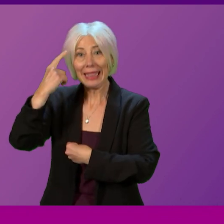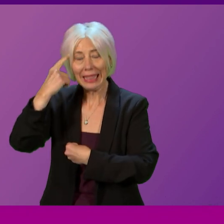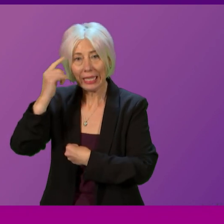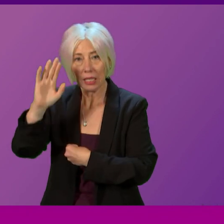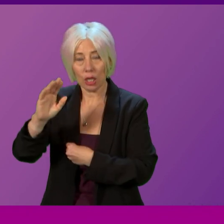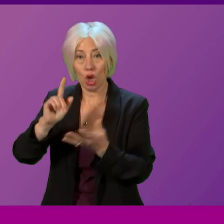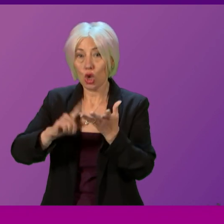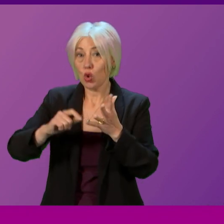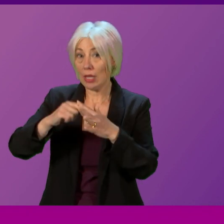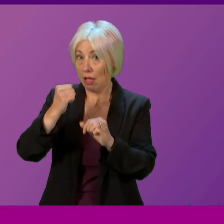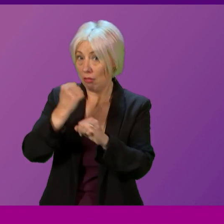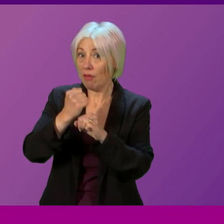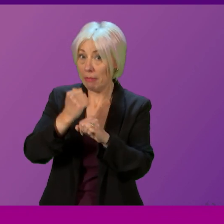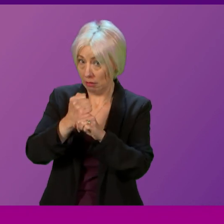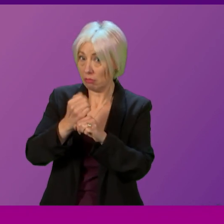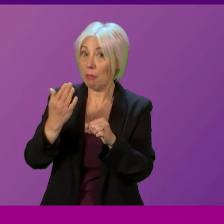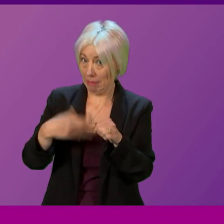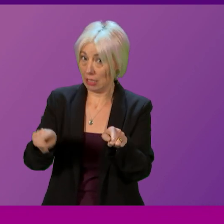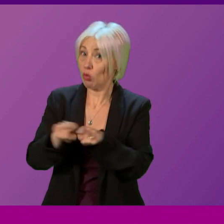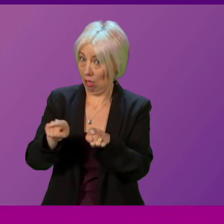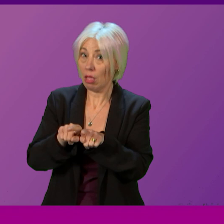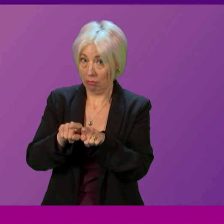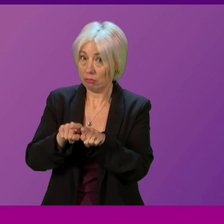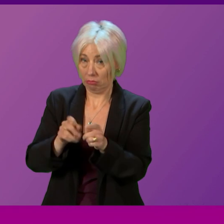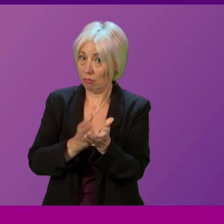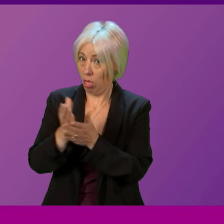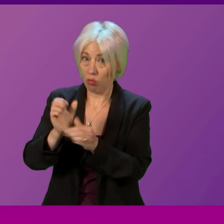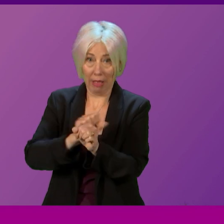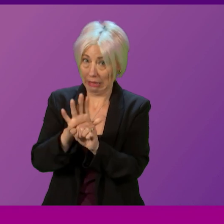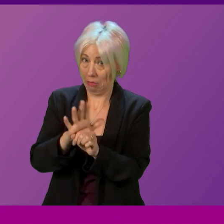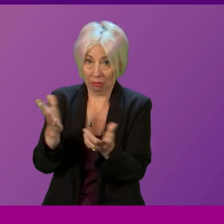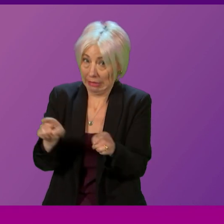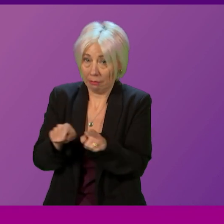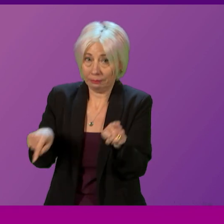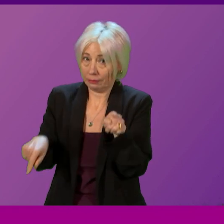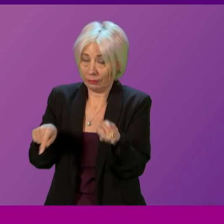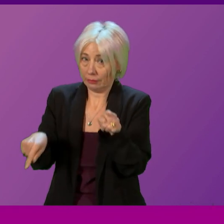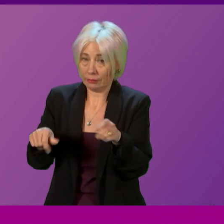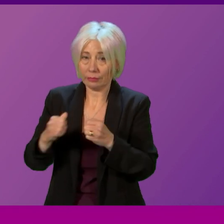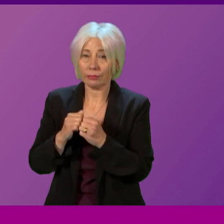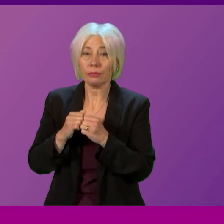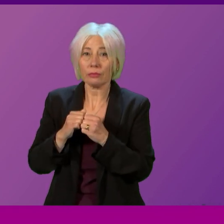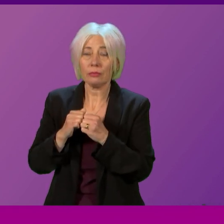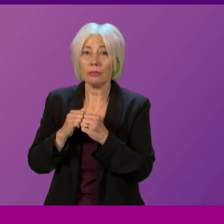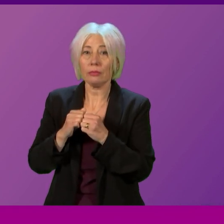that the United Kingdom Government did during the pandemic, too, is about ensuring connections